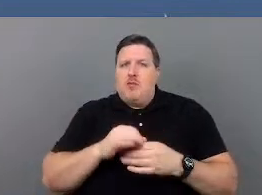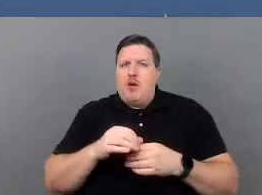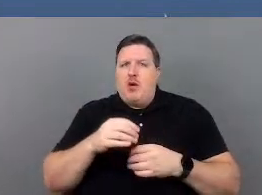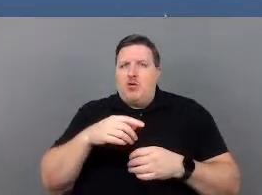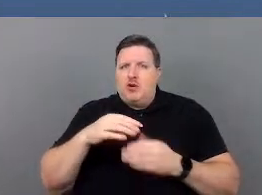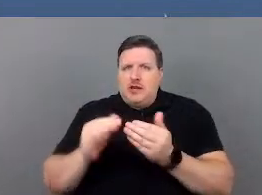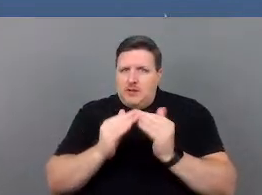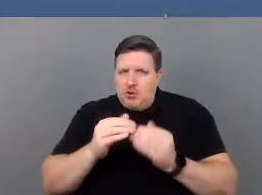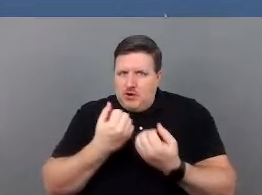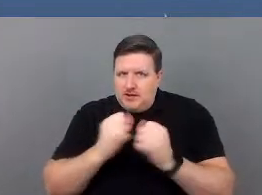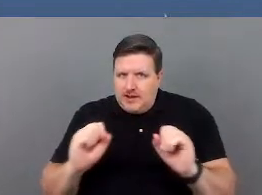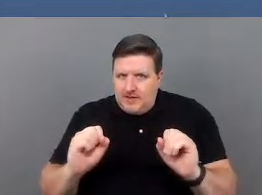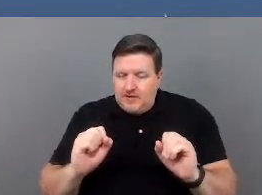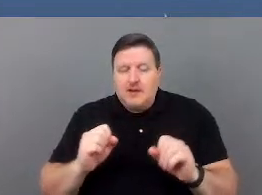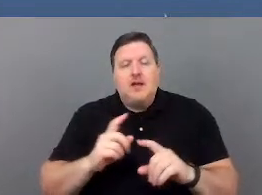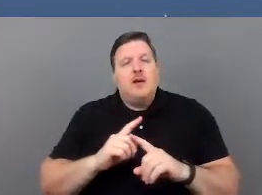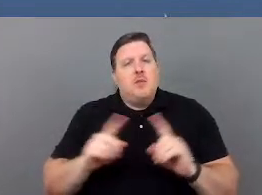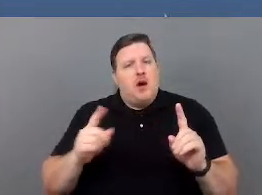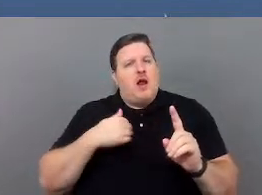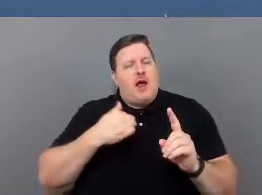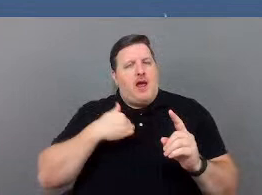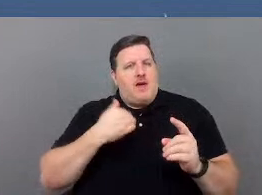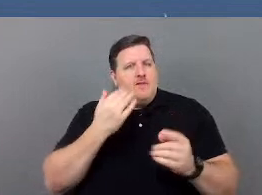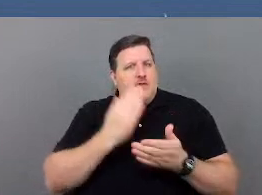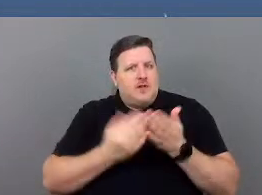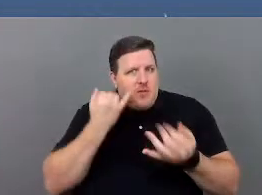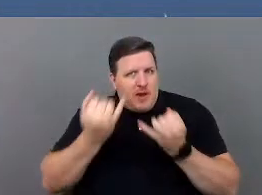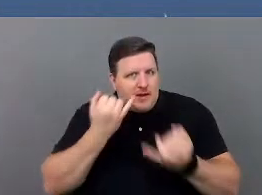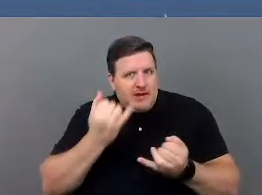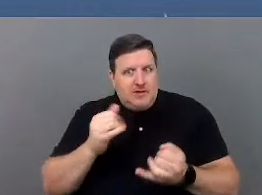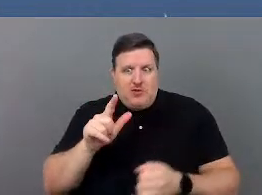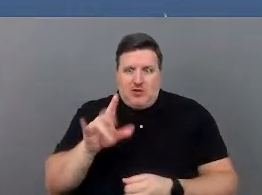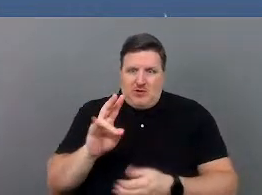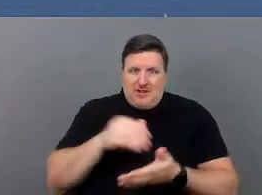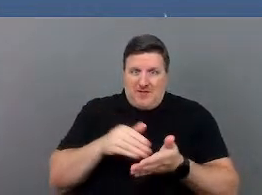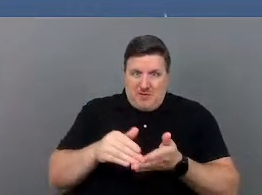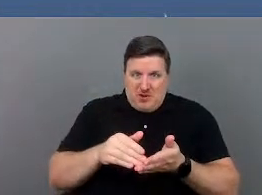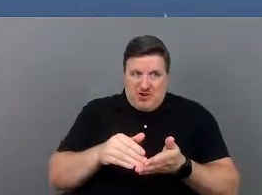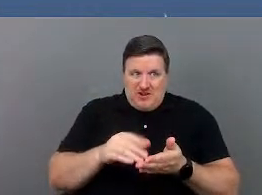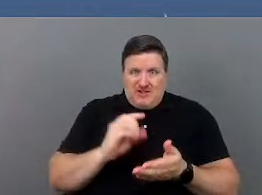FULLY FUNDING THE OFFICE OF VIOLENCE PREVENTION, AMPLIFYING AND FUNDING COMMUNITY BASED INTERVENTION AND